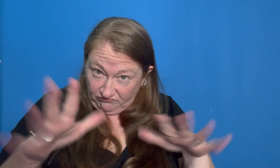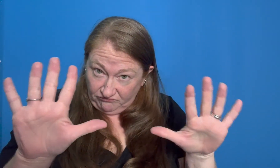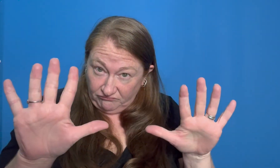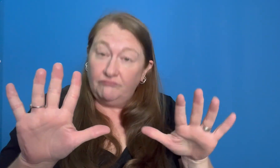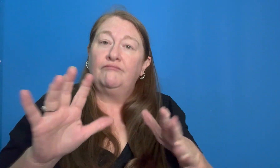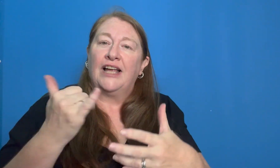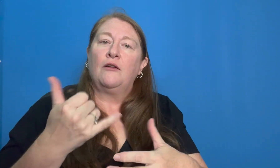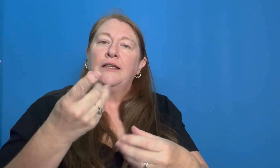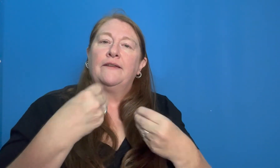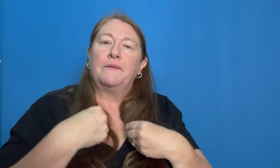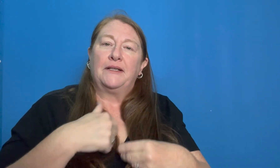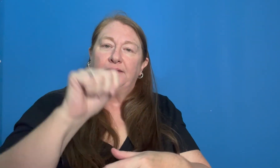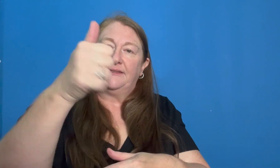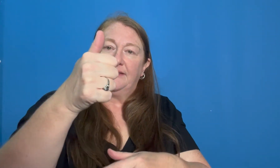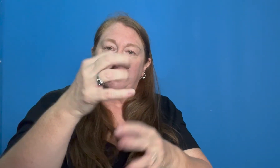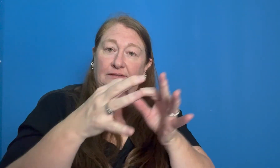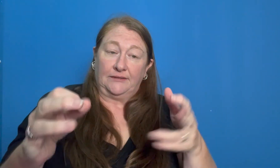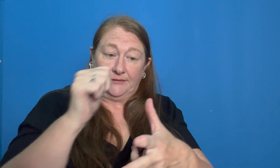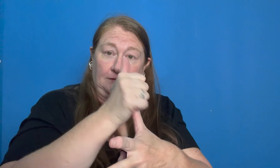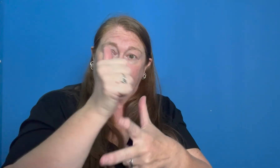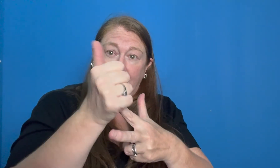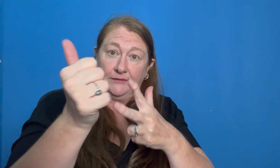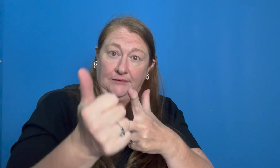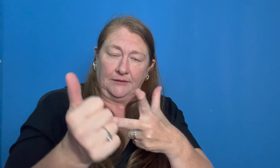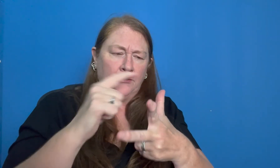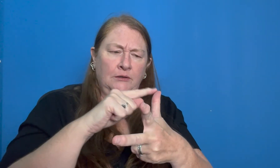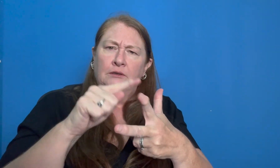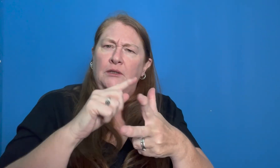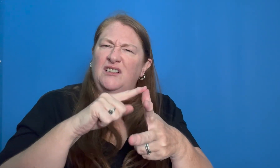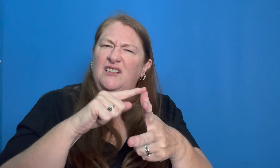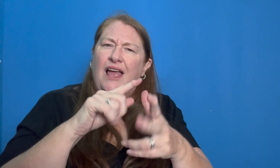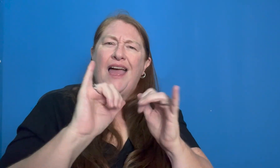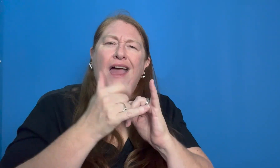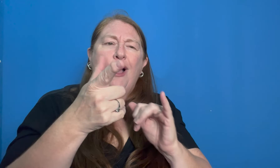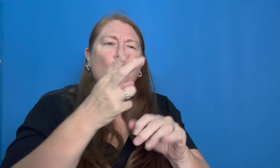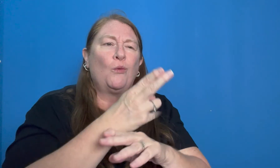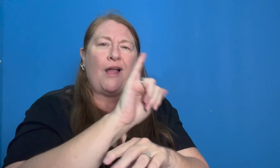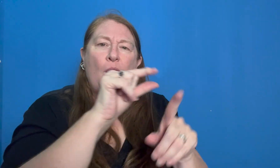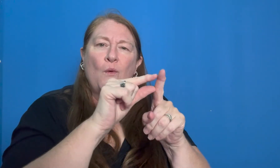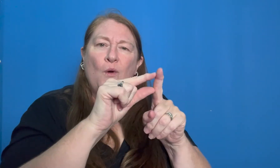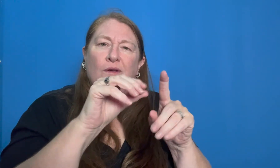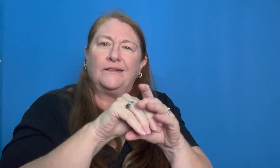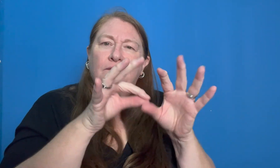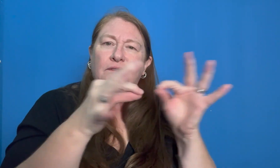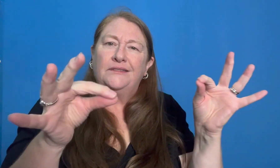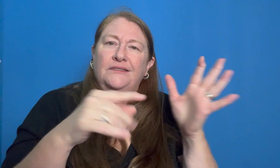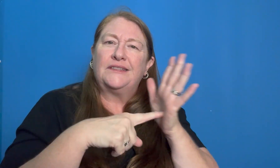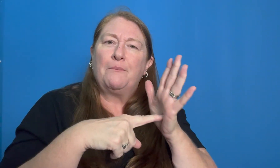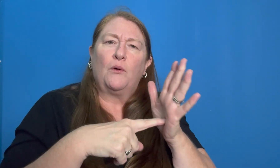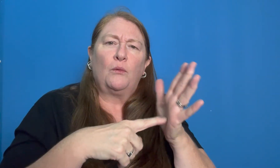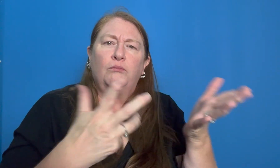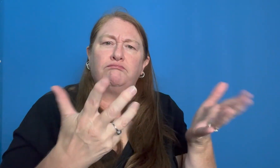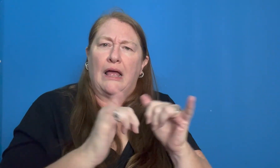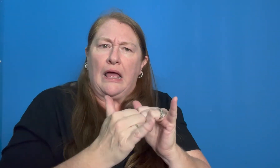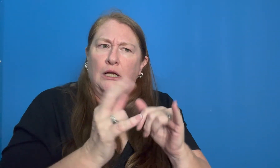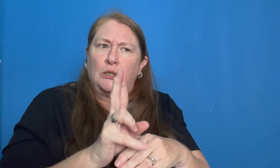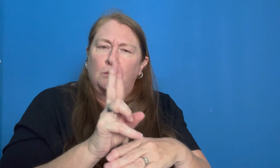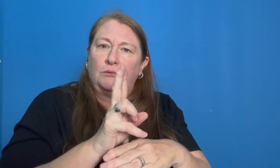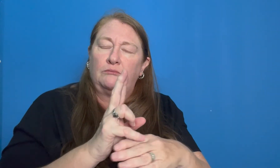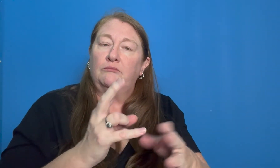After that, you will write 10 sentences each word to show how one will use the word in sentences.